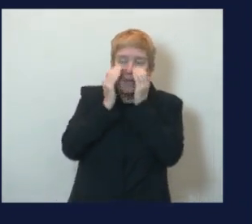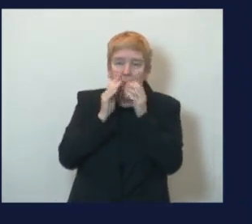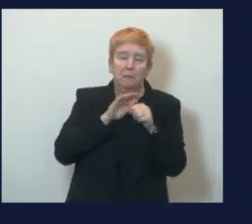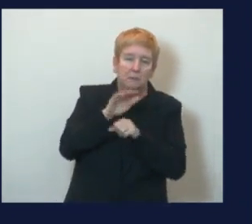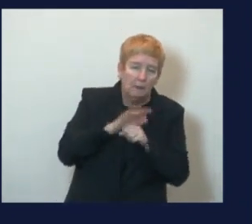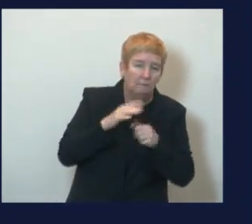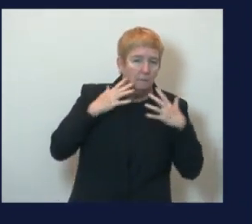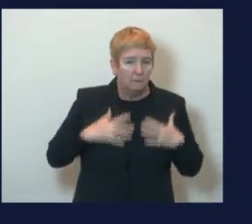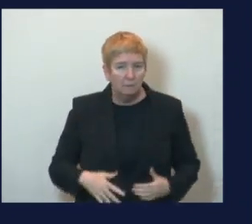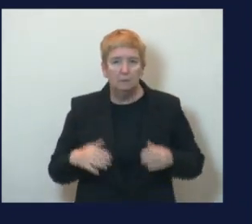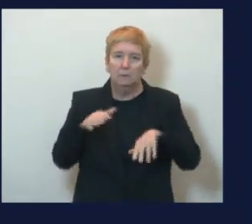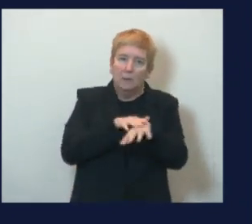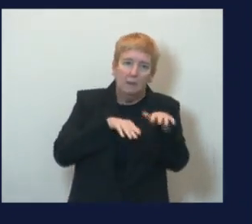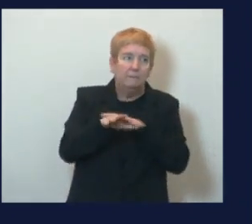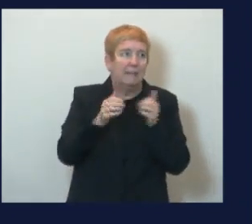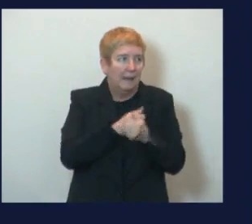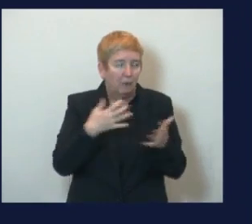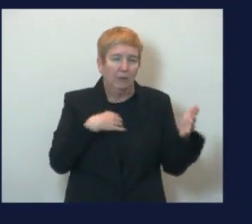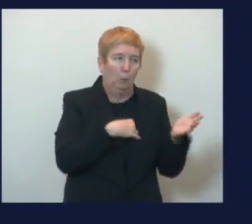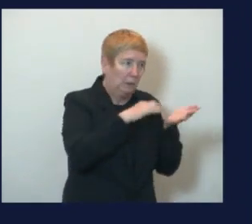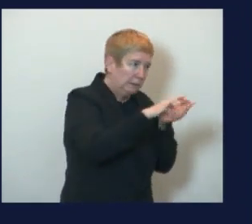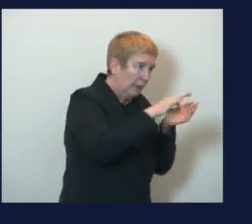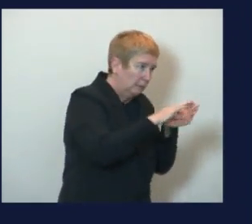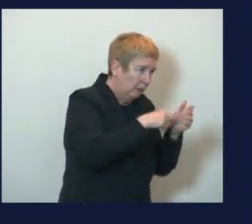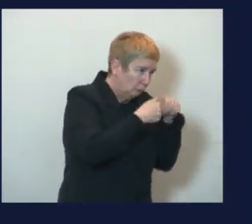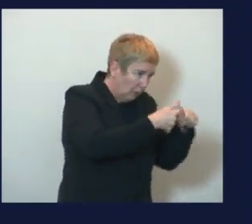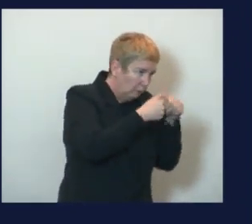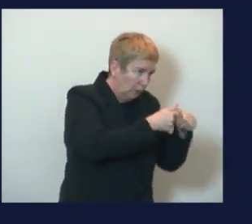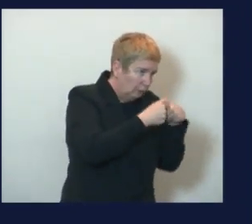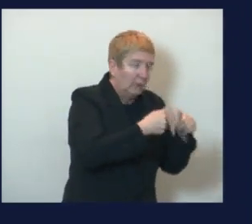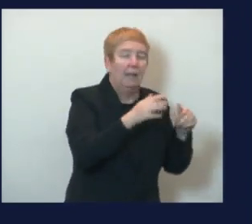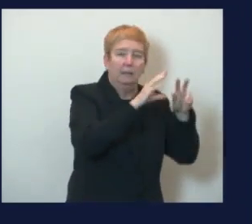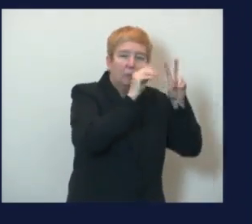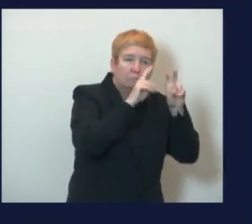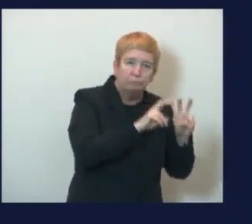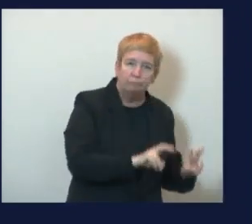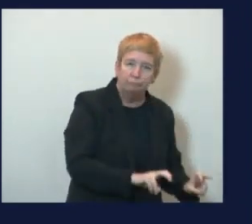THAT’S ALSO MEASURED BY THE DEPARTMENT OF HEALTH AND BY THE MEDICAL ADVISORY TEAM.